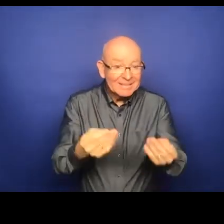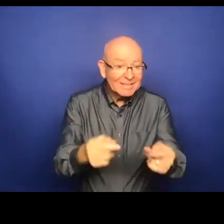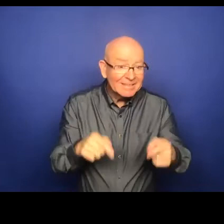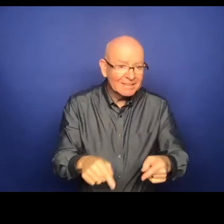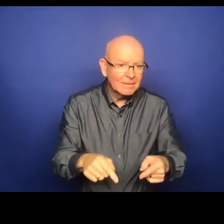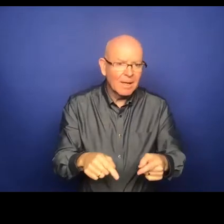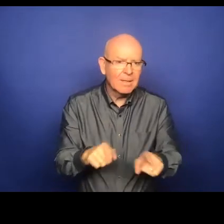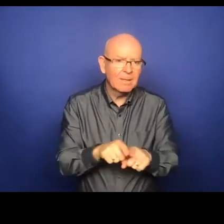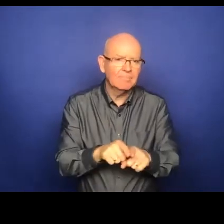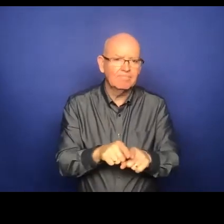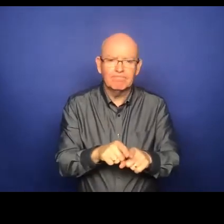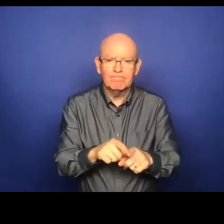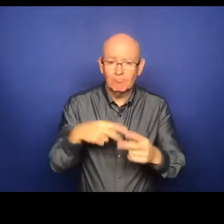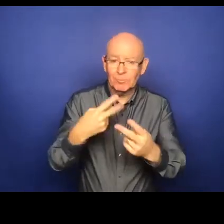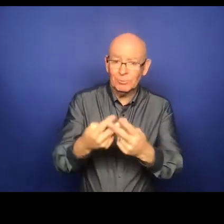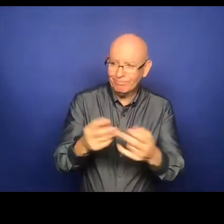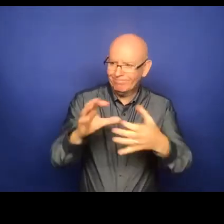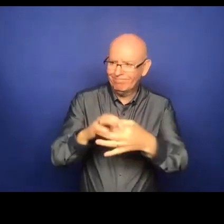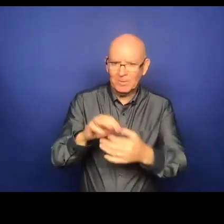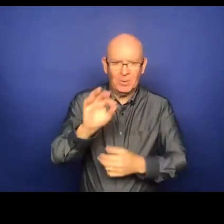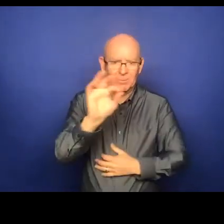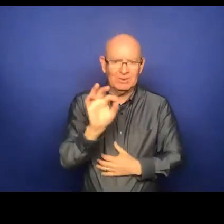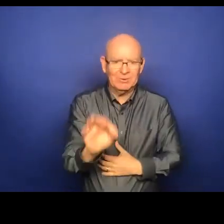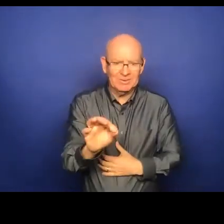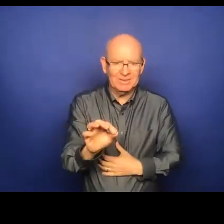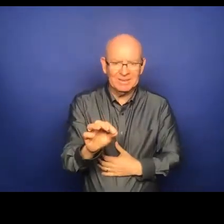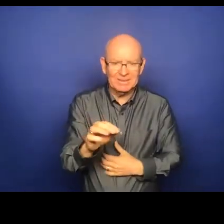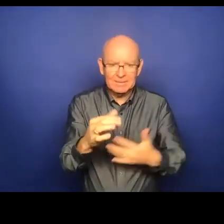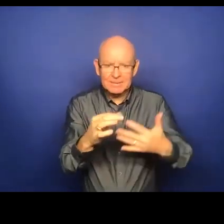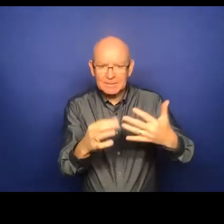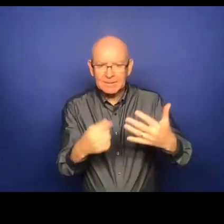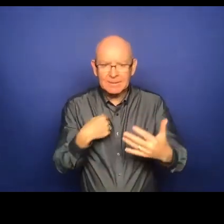data to better understand the reality and the current situation